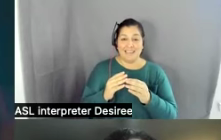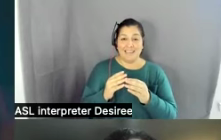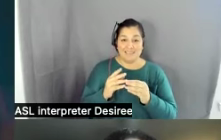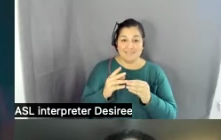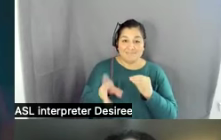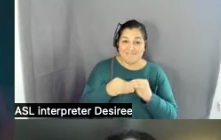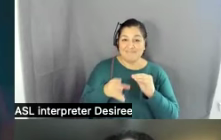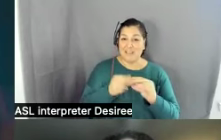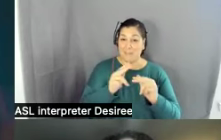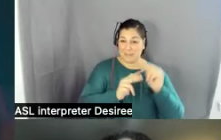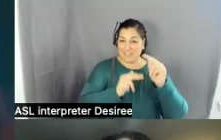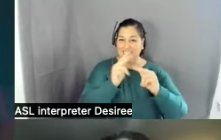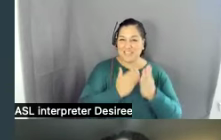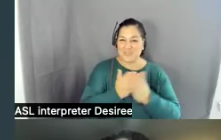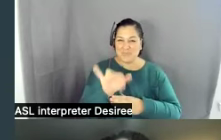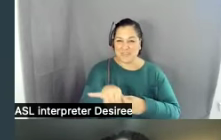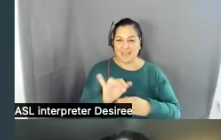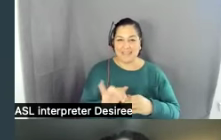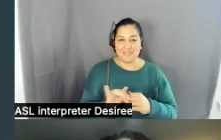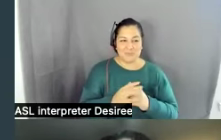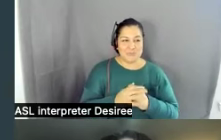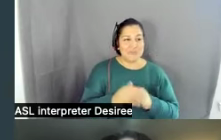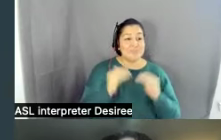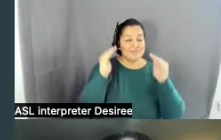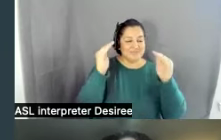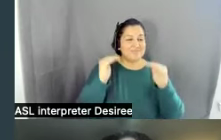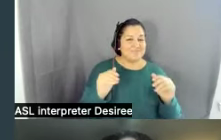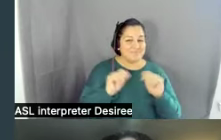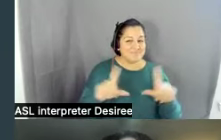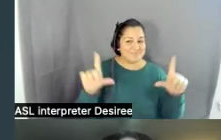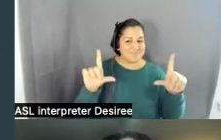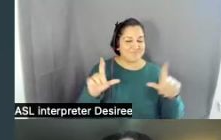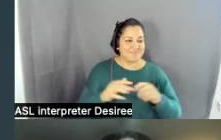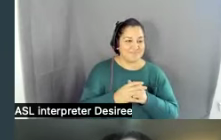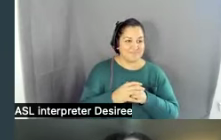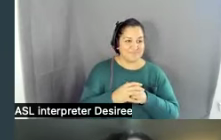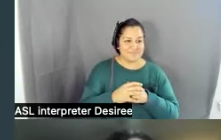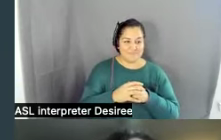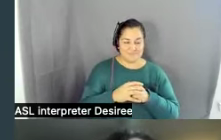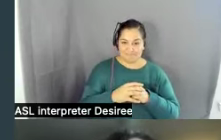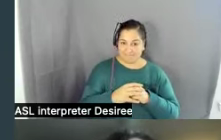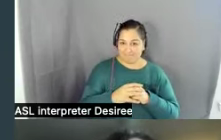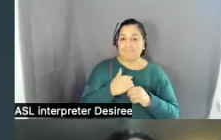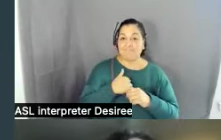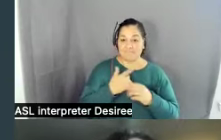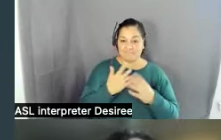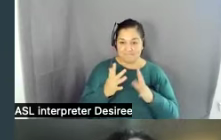Okay. We can move to the next slide. As I mentioned, really think of black bile, black